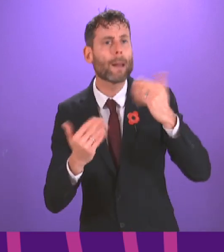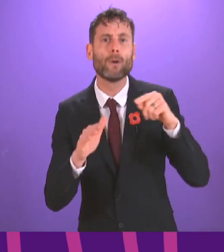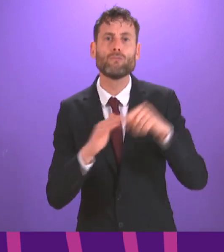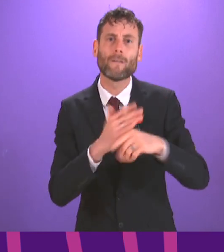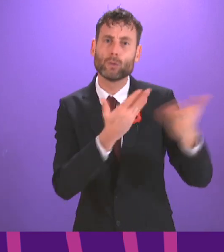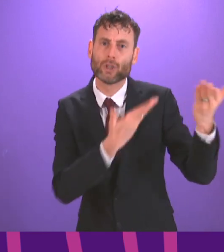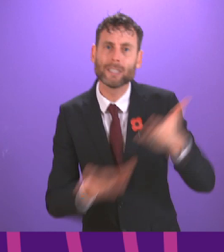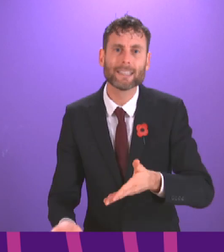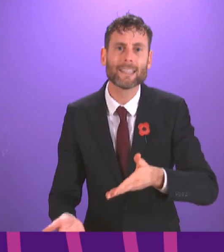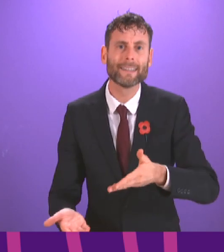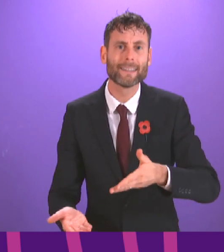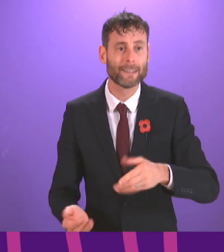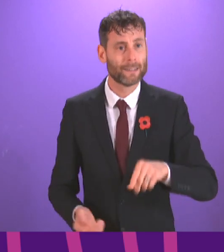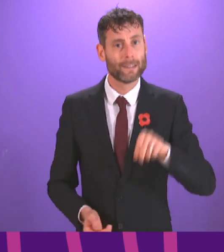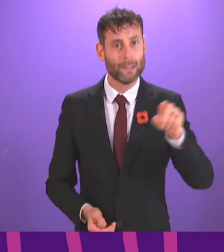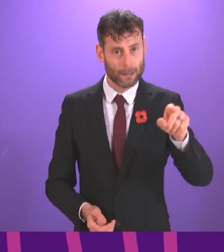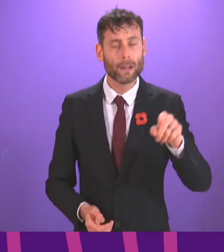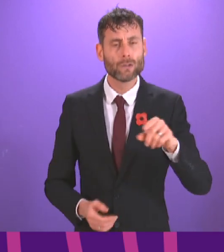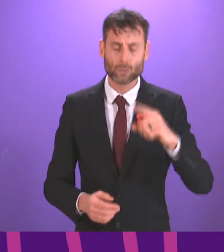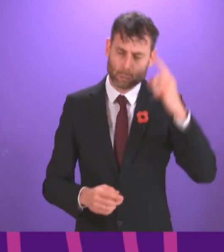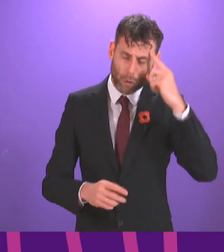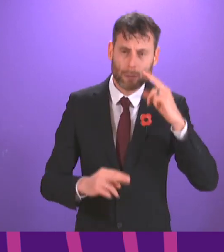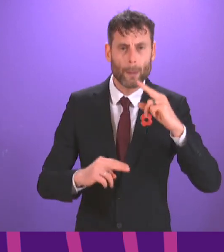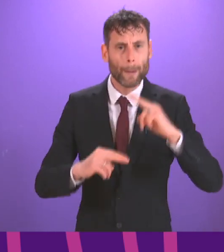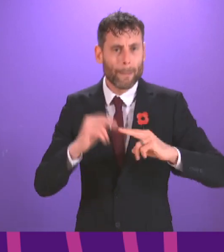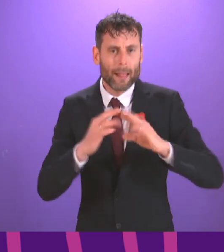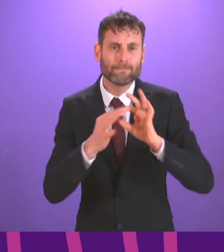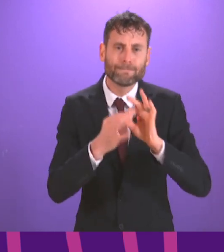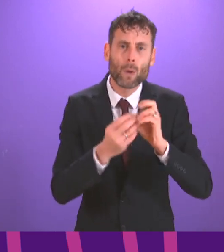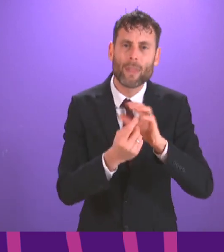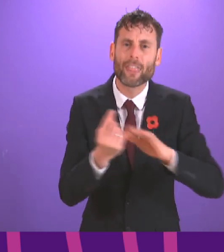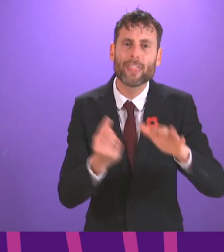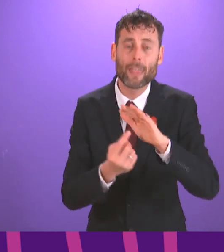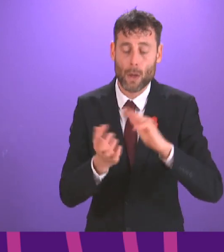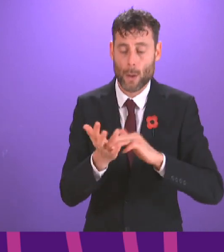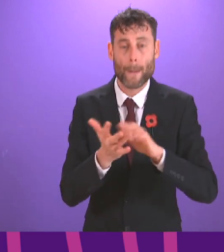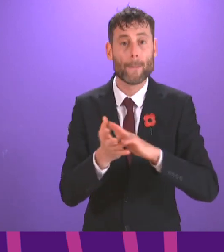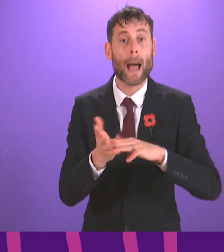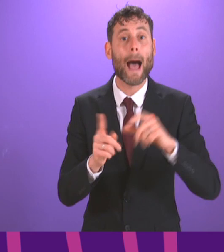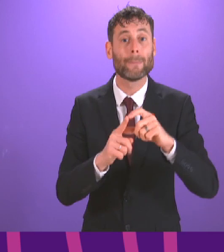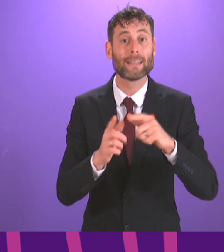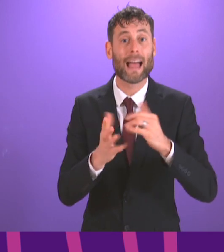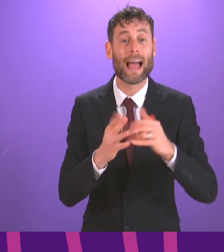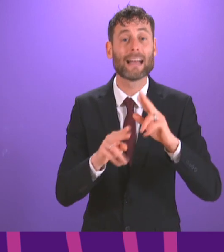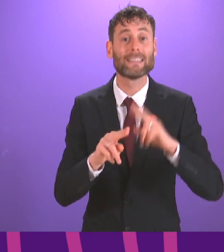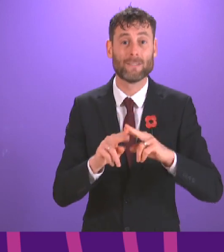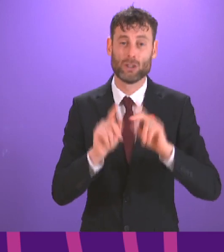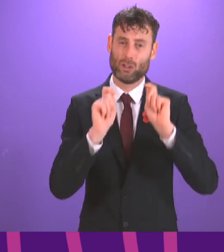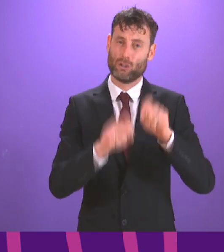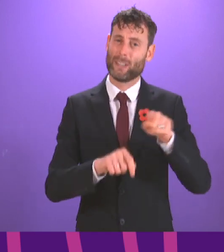I wonder whether the First Minister agrees with me on that. Treating people such as Mohammad Asif as a terrorist, when it is widely known that he